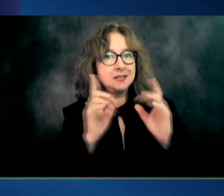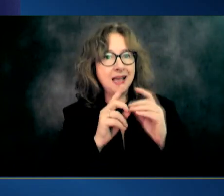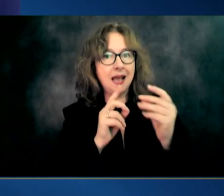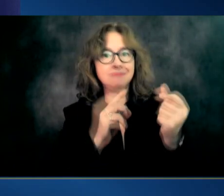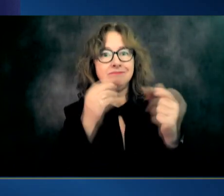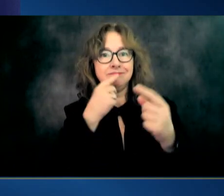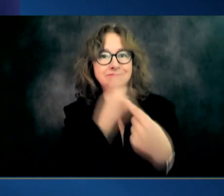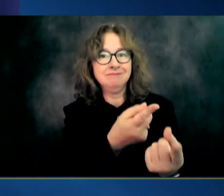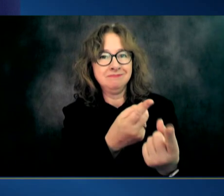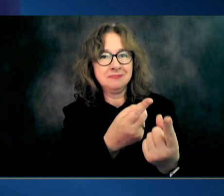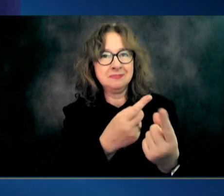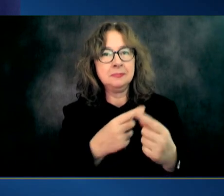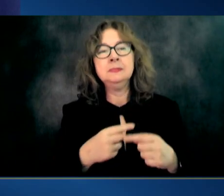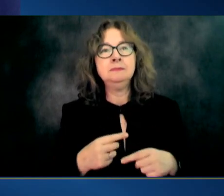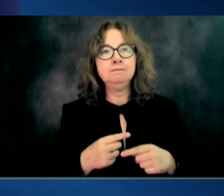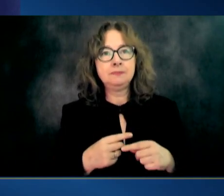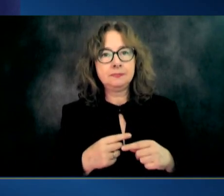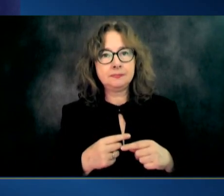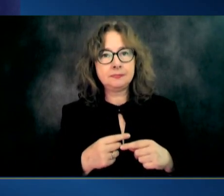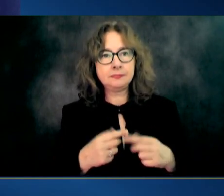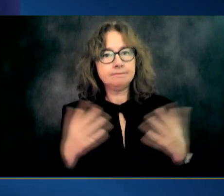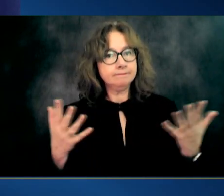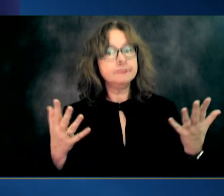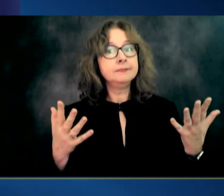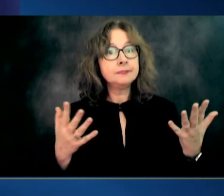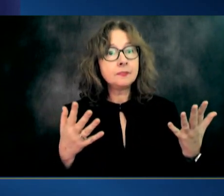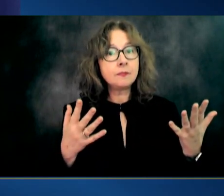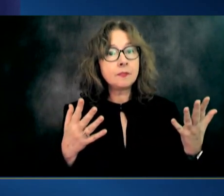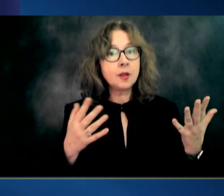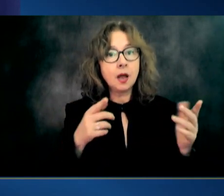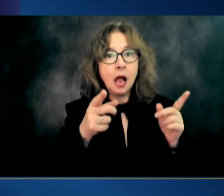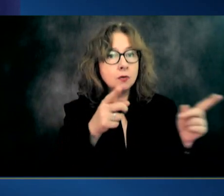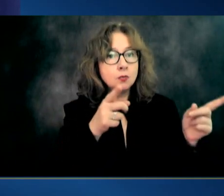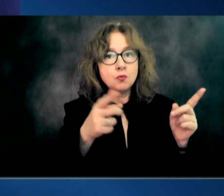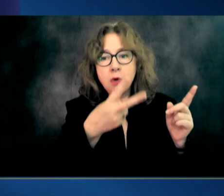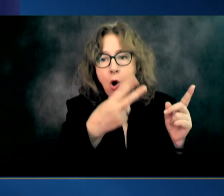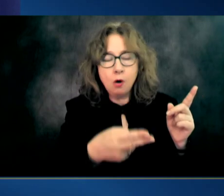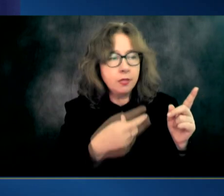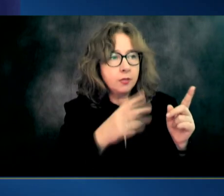You said it came up on the first date, and you've talked about making really difficult relationship